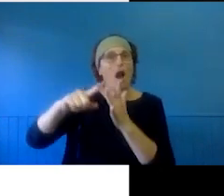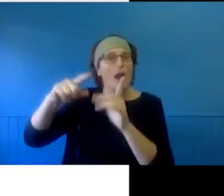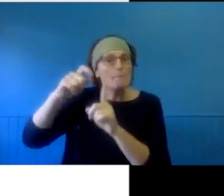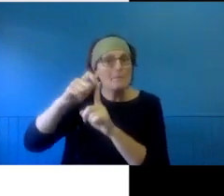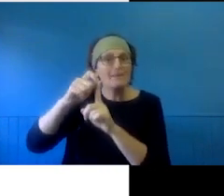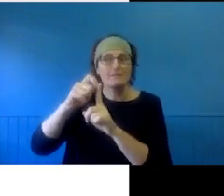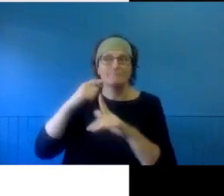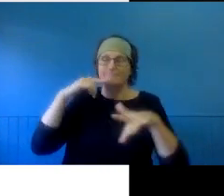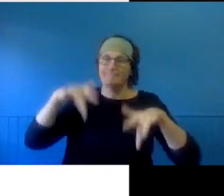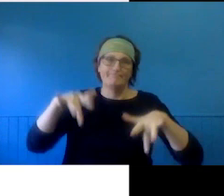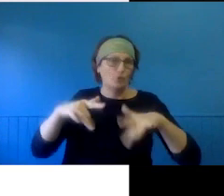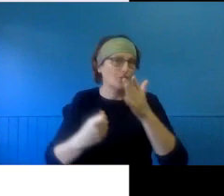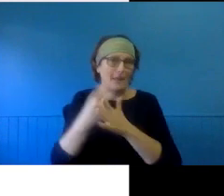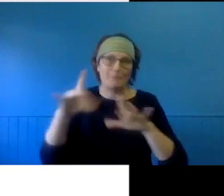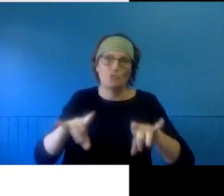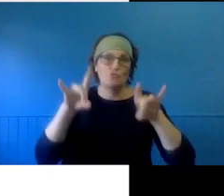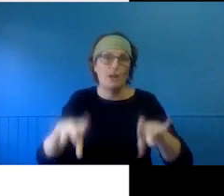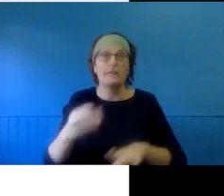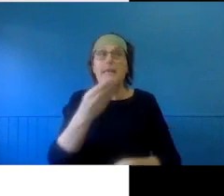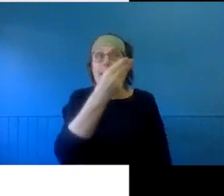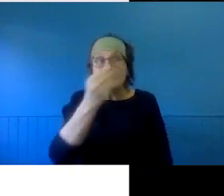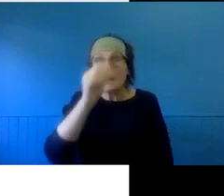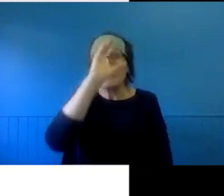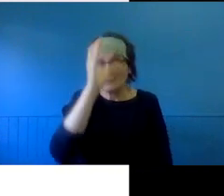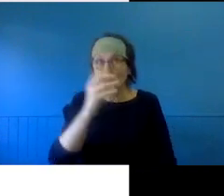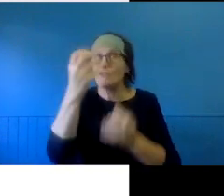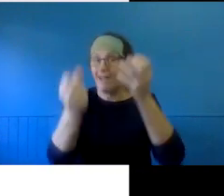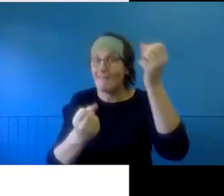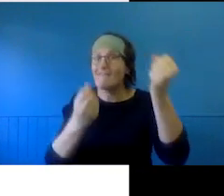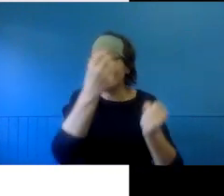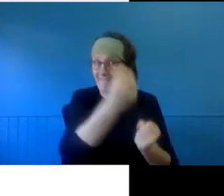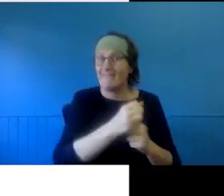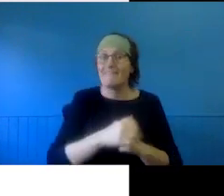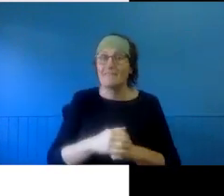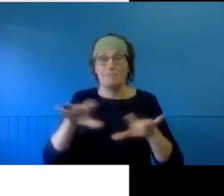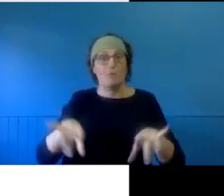That hasn't happened. It has in some countries in the world. But we in